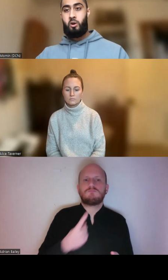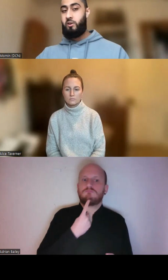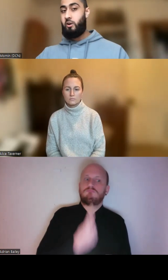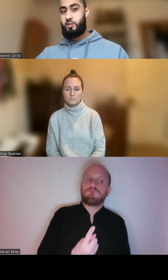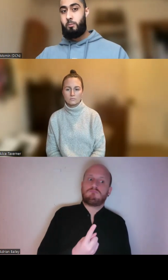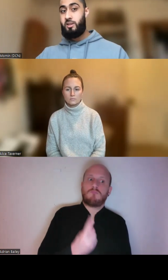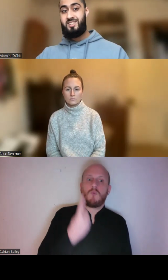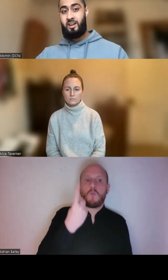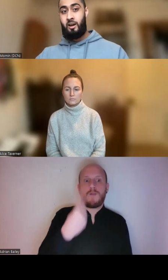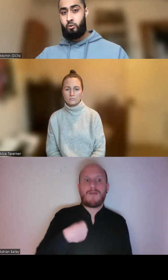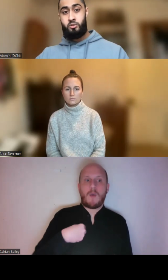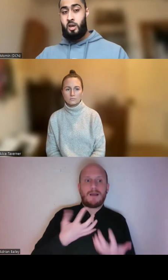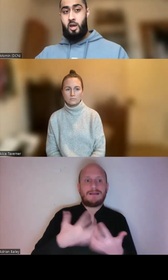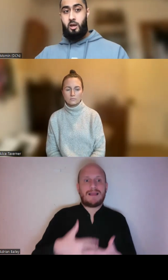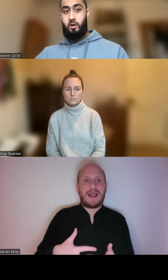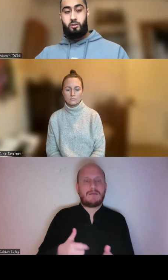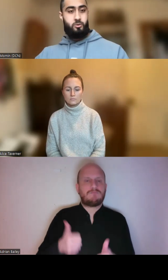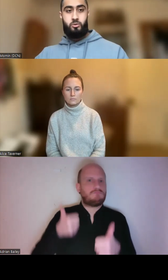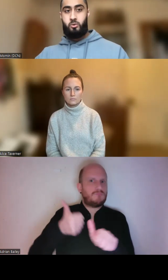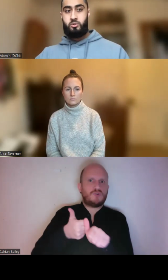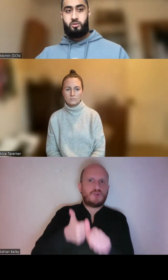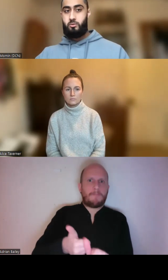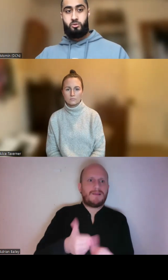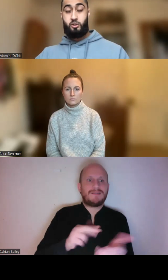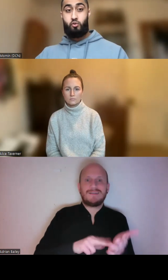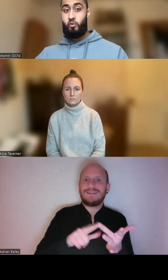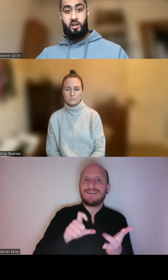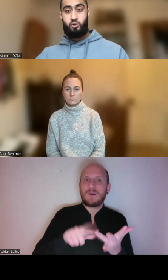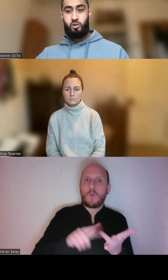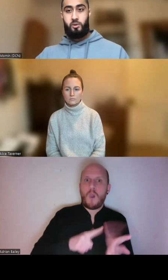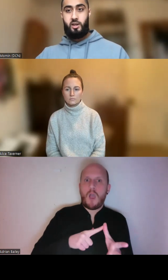one of our tech champions, Nikola, who's great at social media.